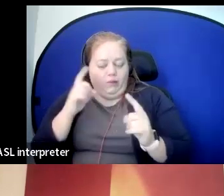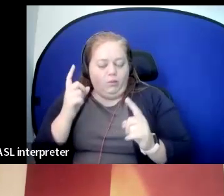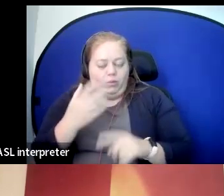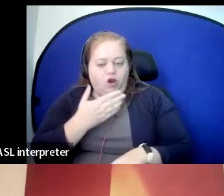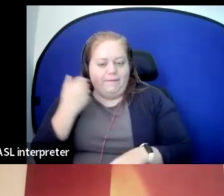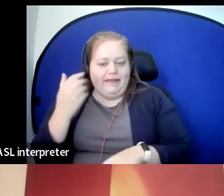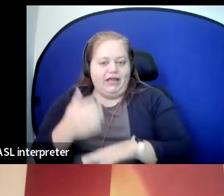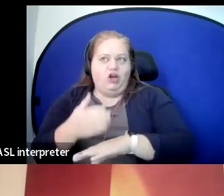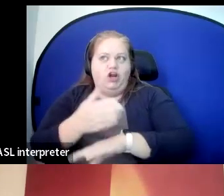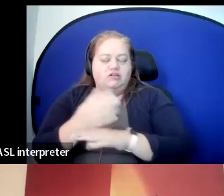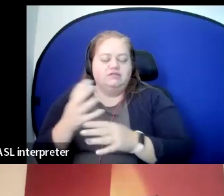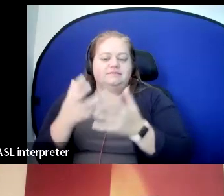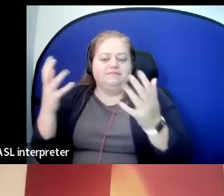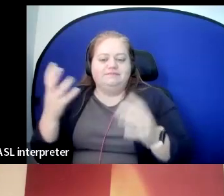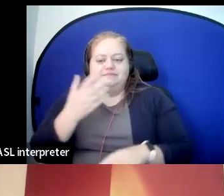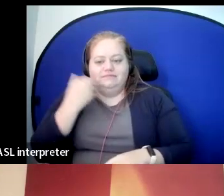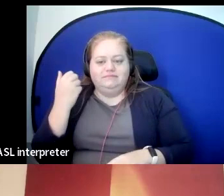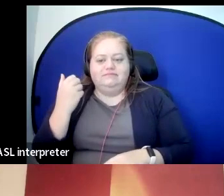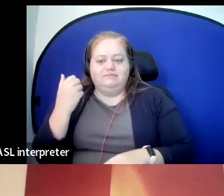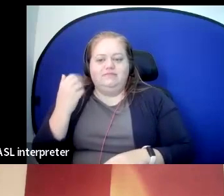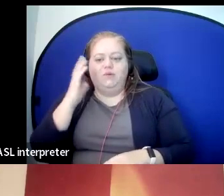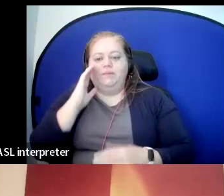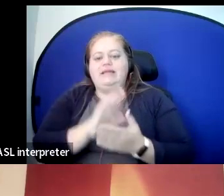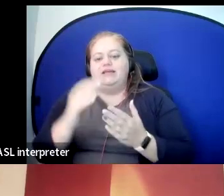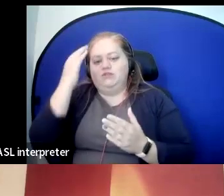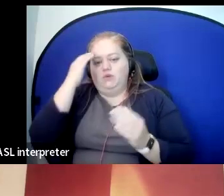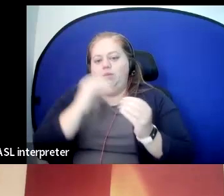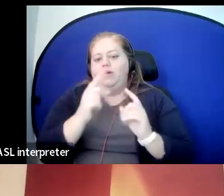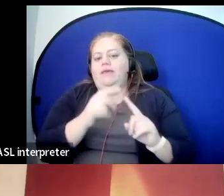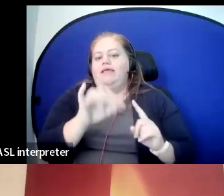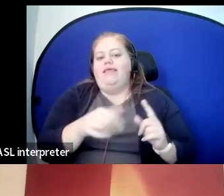They work better, and it would be useful to know more about them and get more access to them.